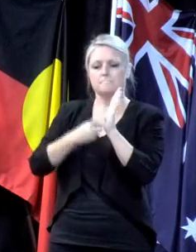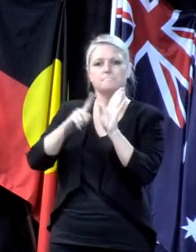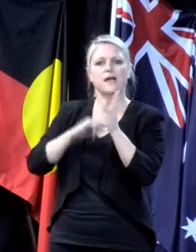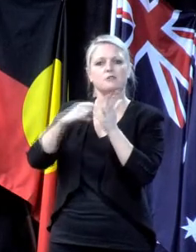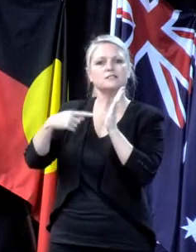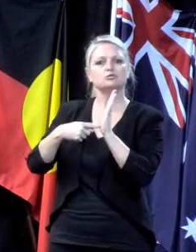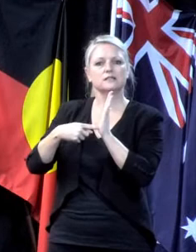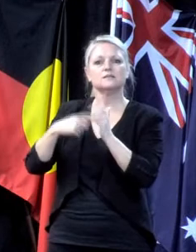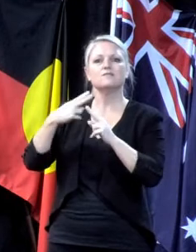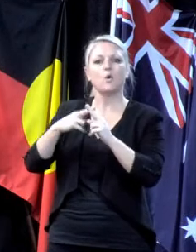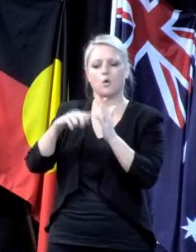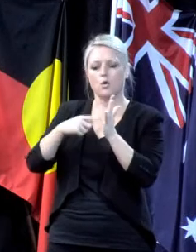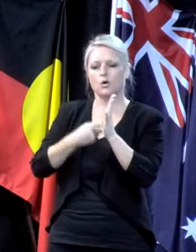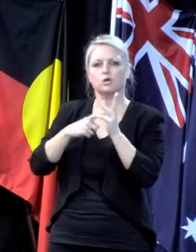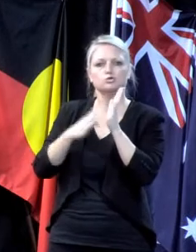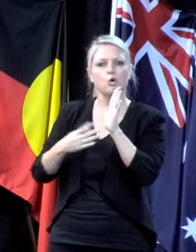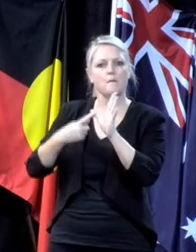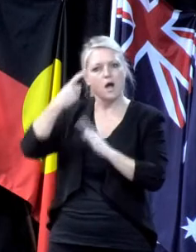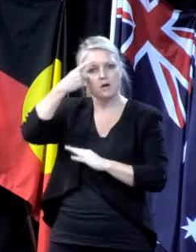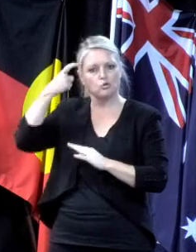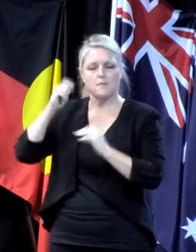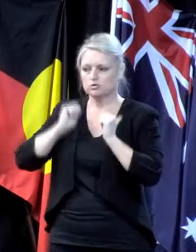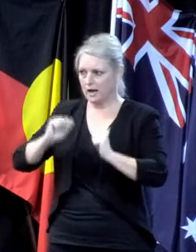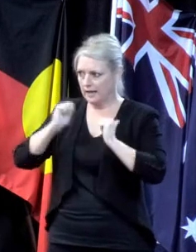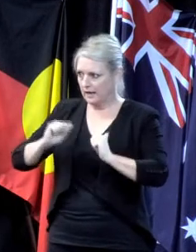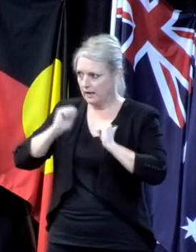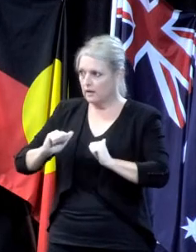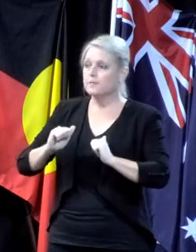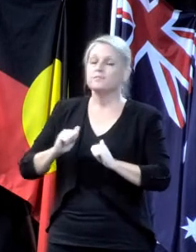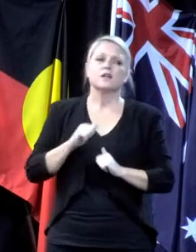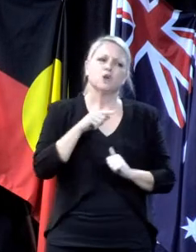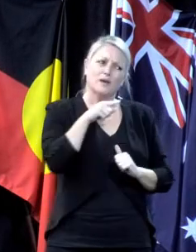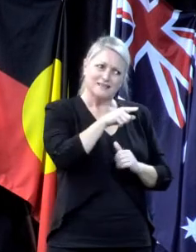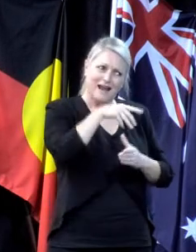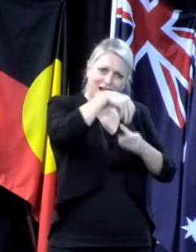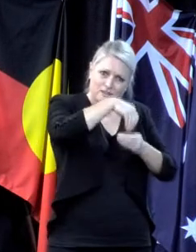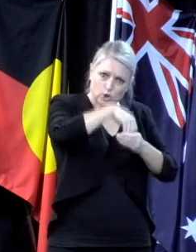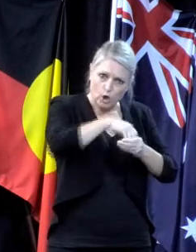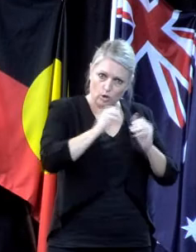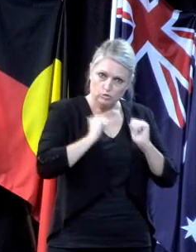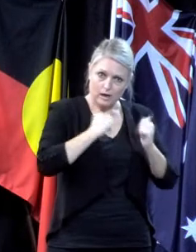The functional behavioral analysis training, is that an internal training program or an external service provider?